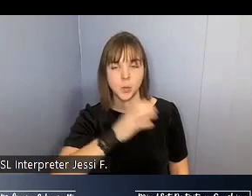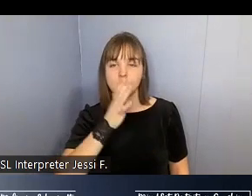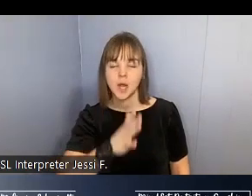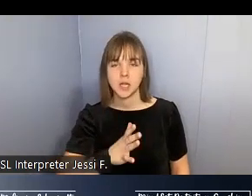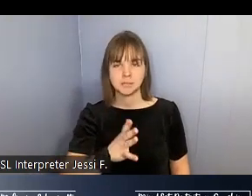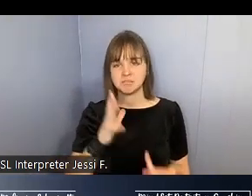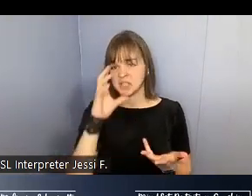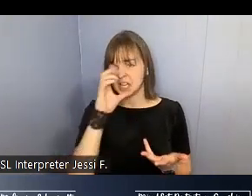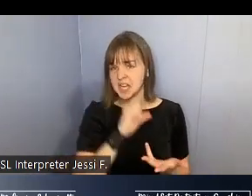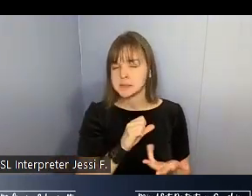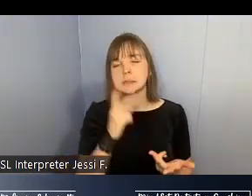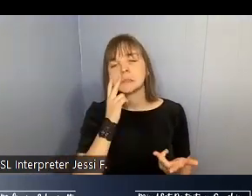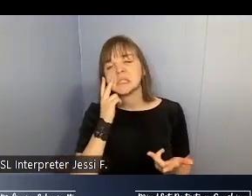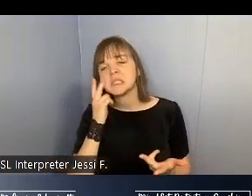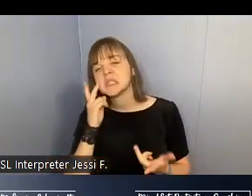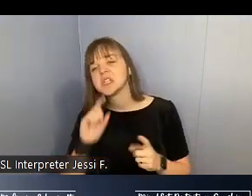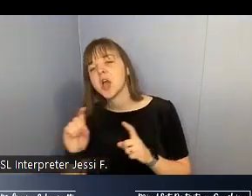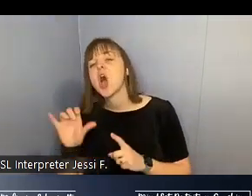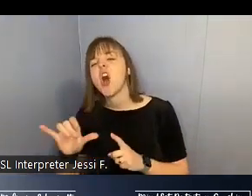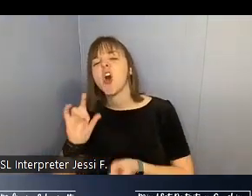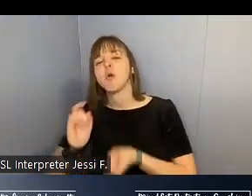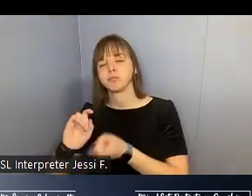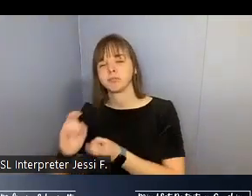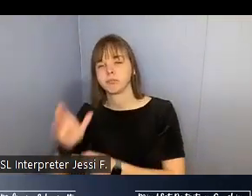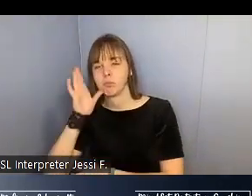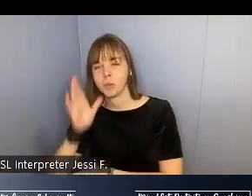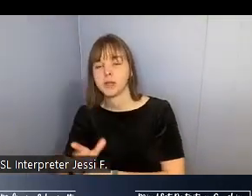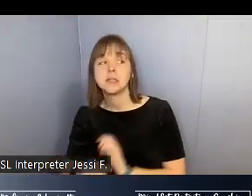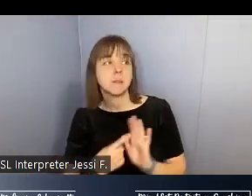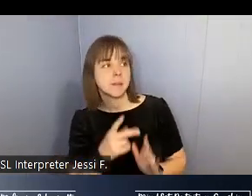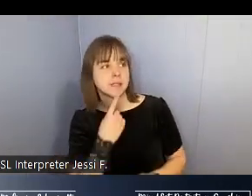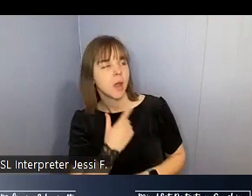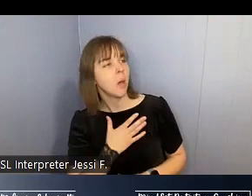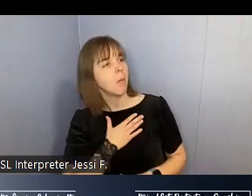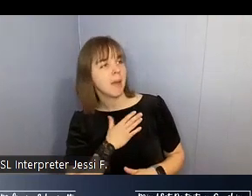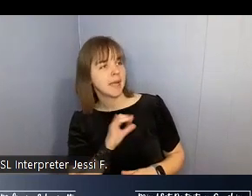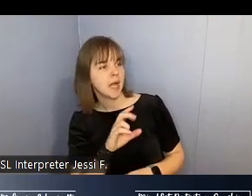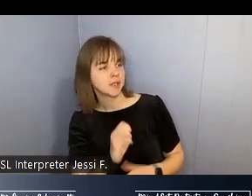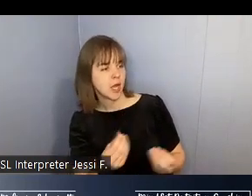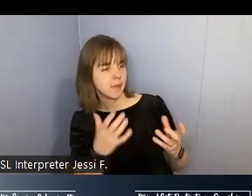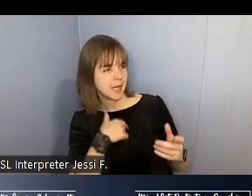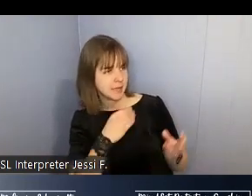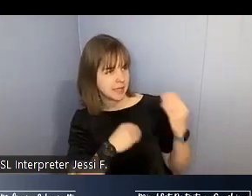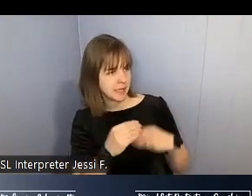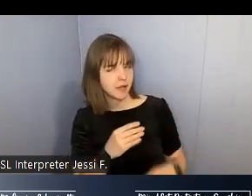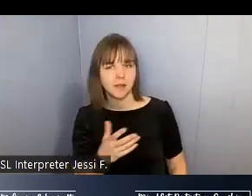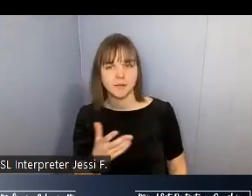People are like, well, how many calories should I be eating? I was like, I don't know. What's your goal? How many calories are you eating now? Do you even know? How do you know?